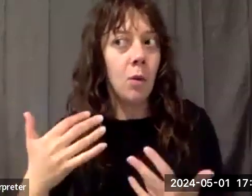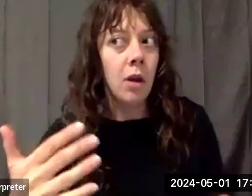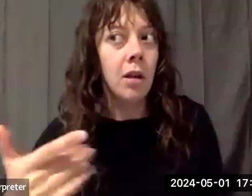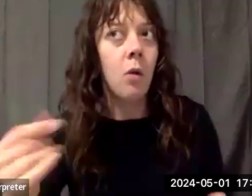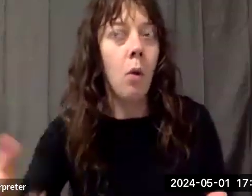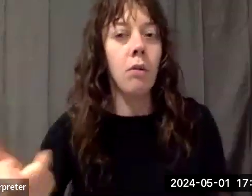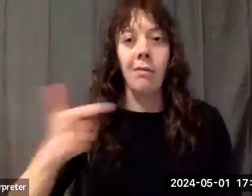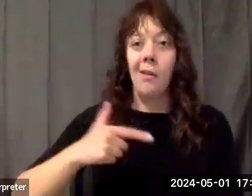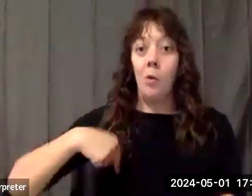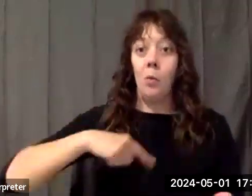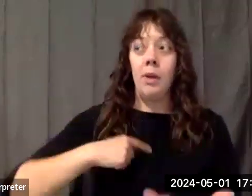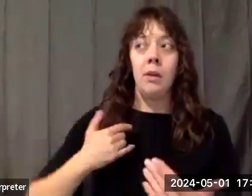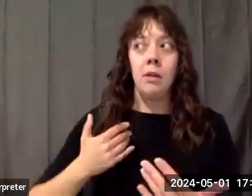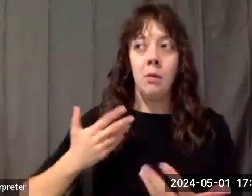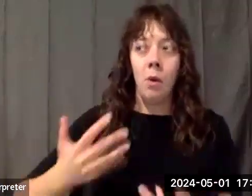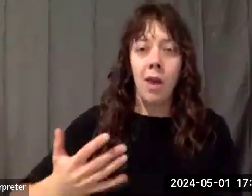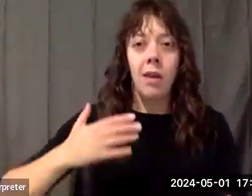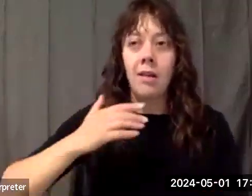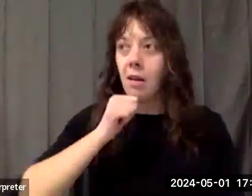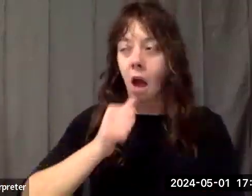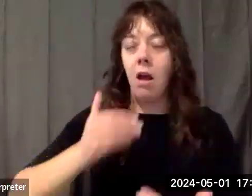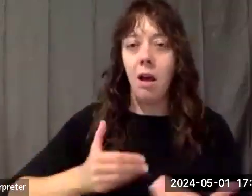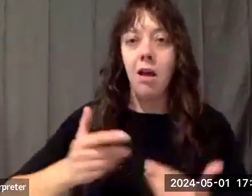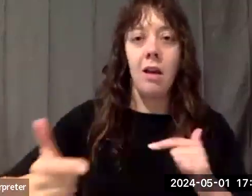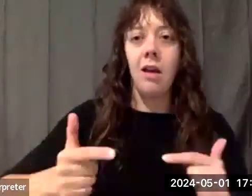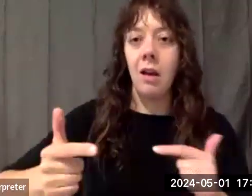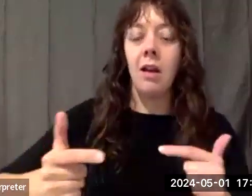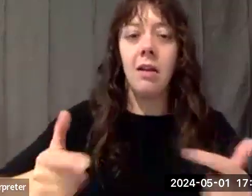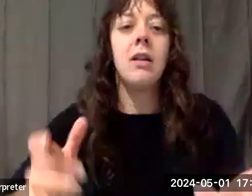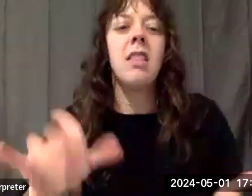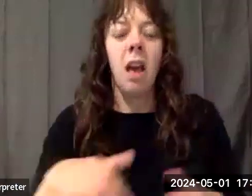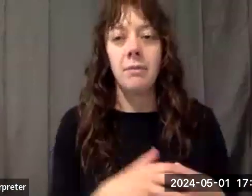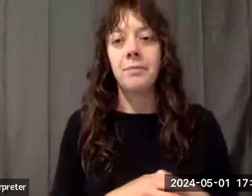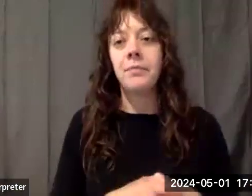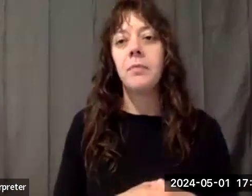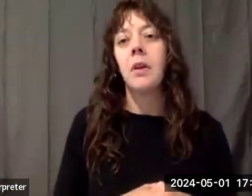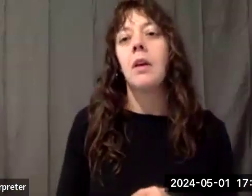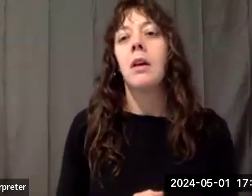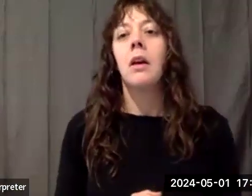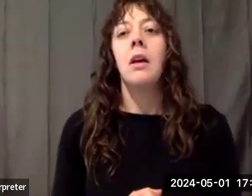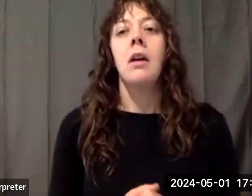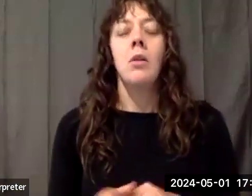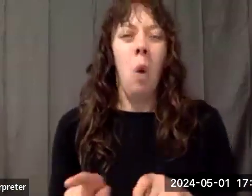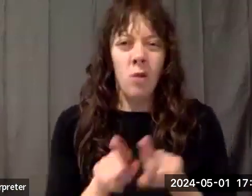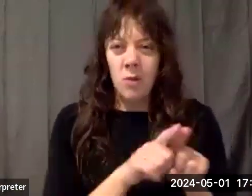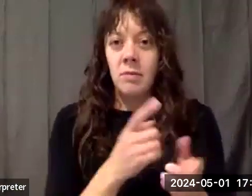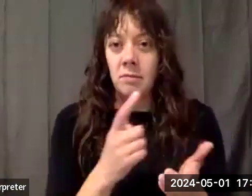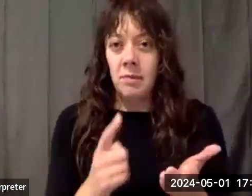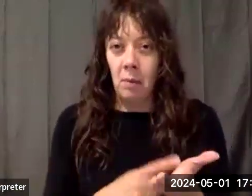while also trying to work more effectively and efficiently at applications that were coming in brand new during the project.